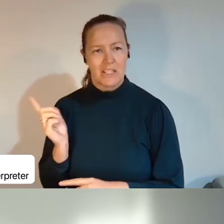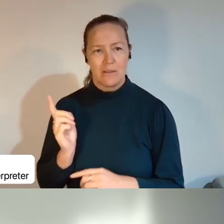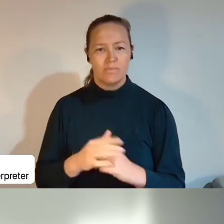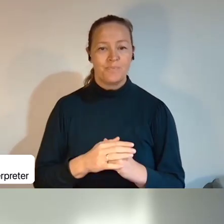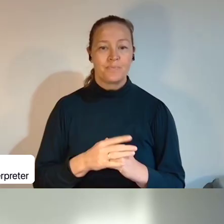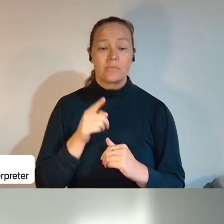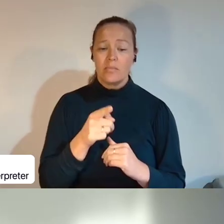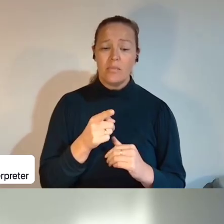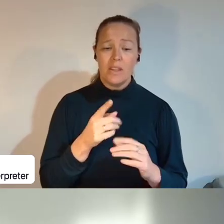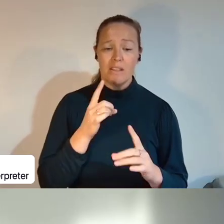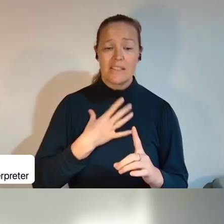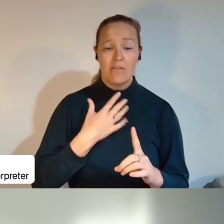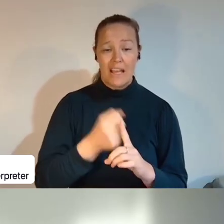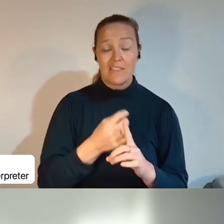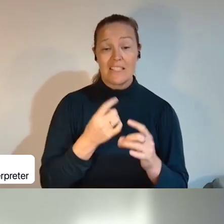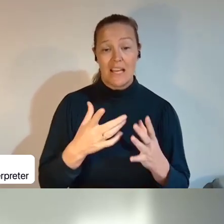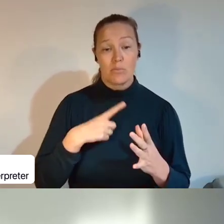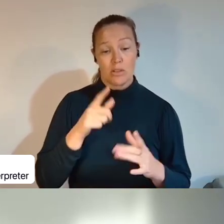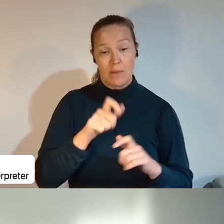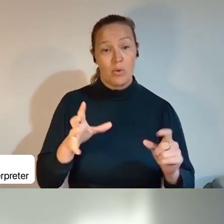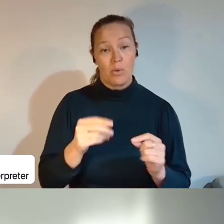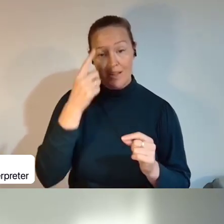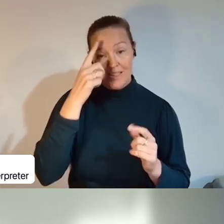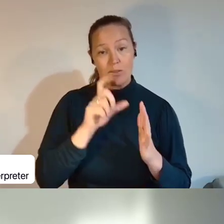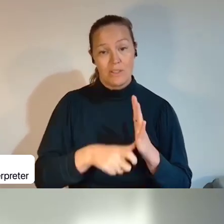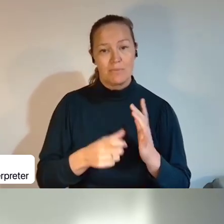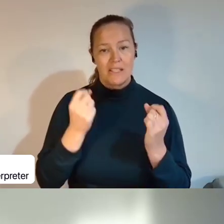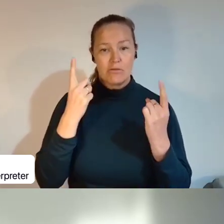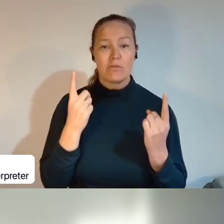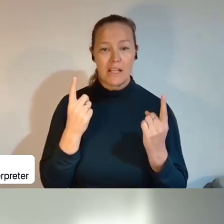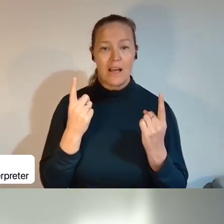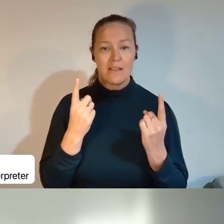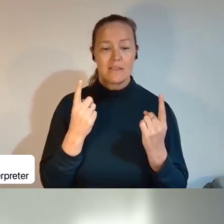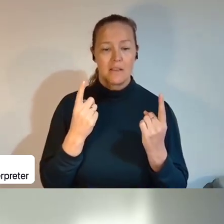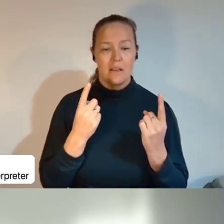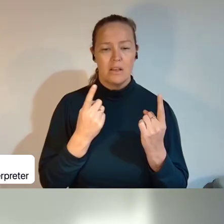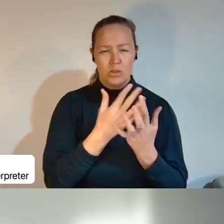with intellectual disability recognise that too often others were speaking on their behalf and